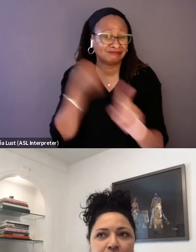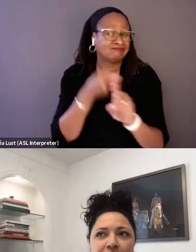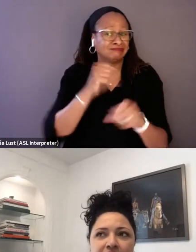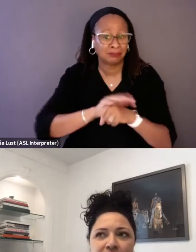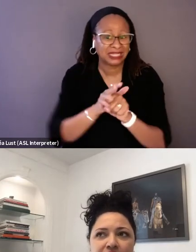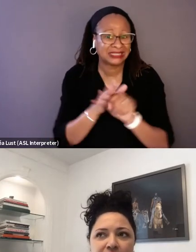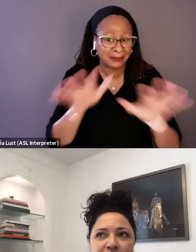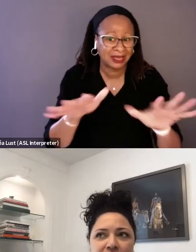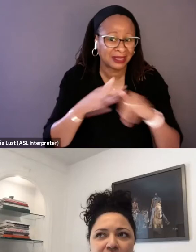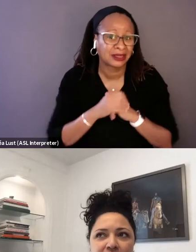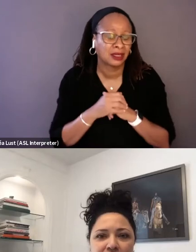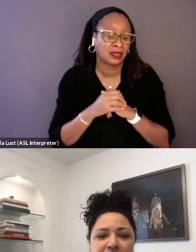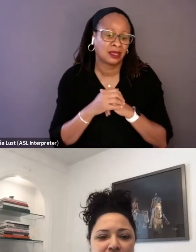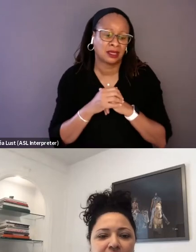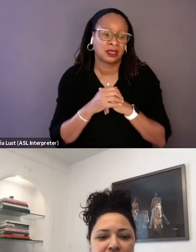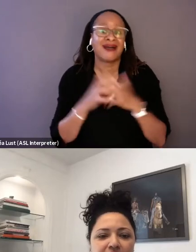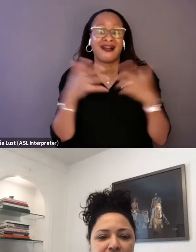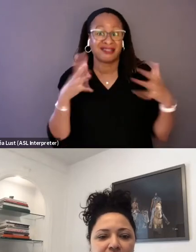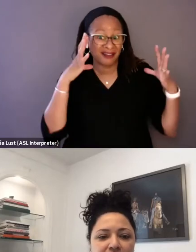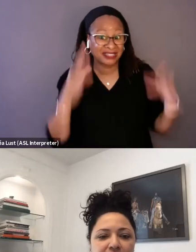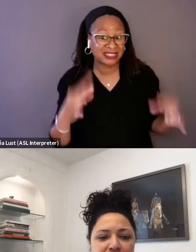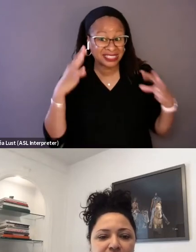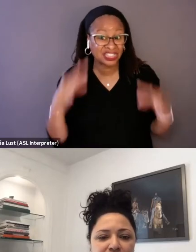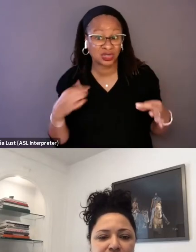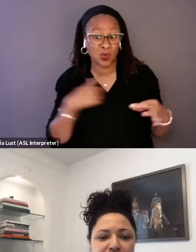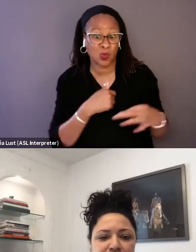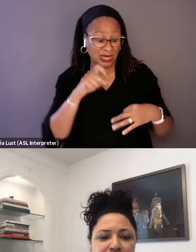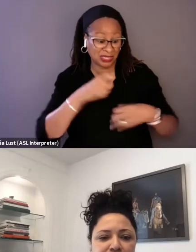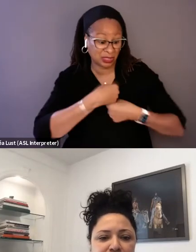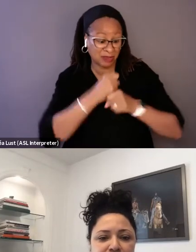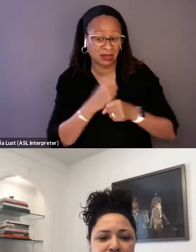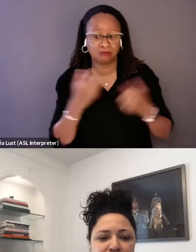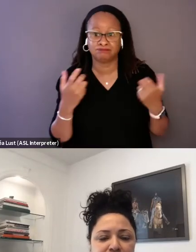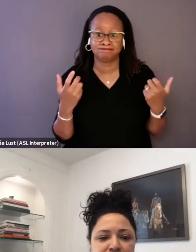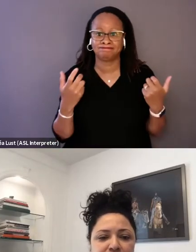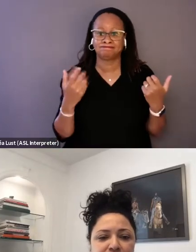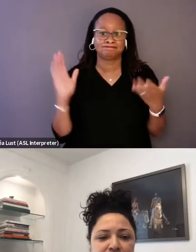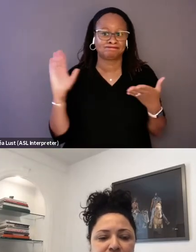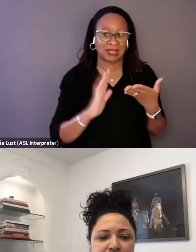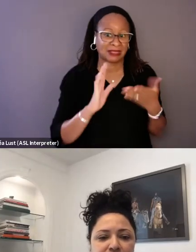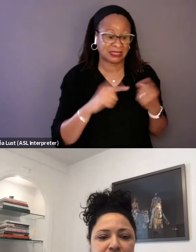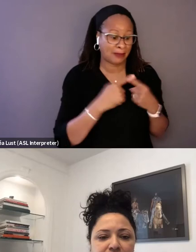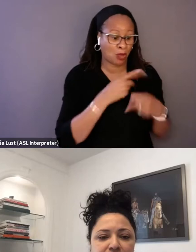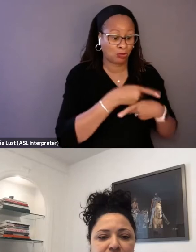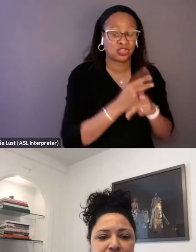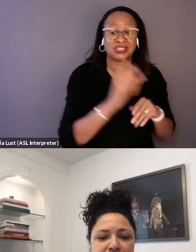And so a lot of the decisions we had to make were less about production than they were about post-production